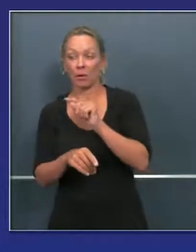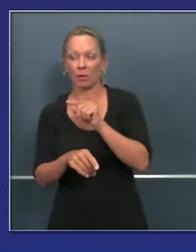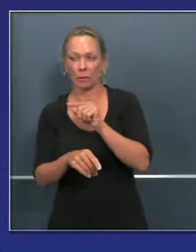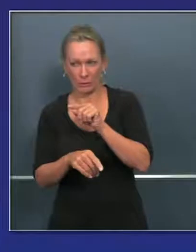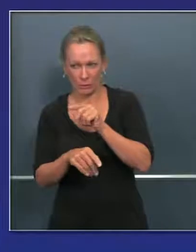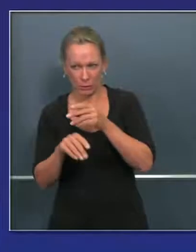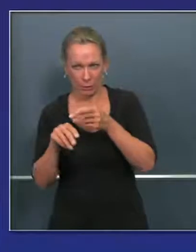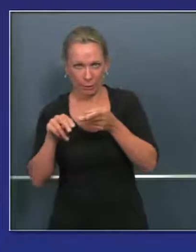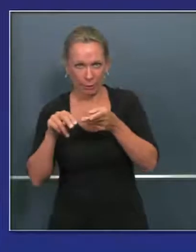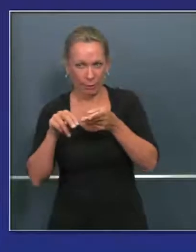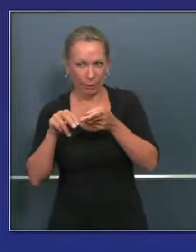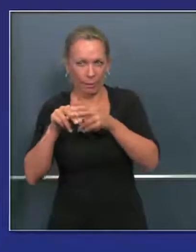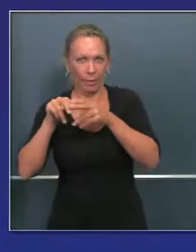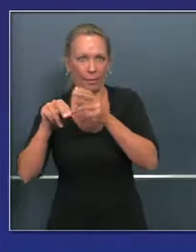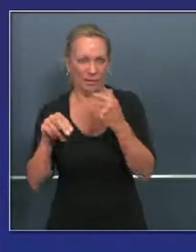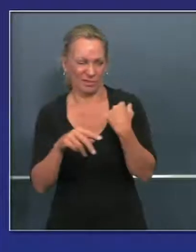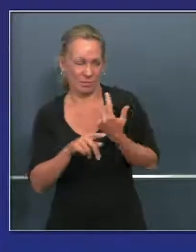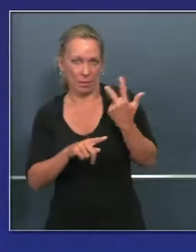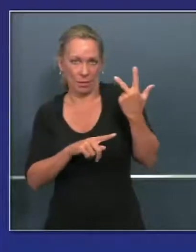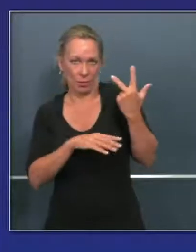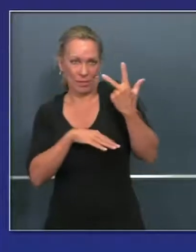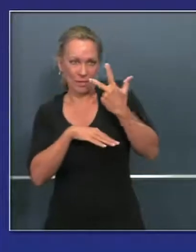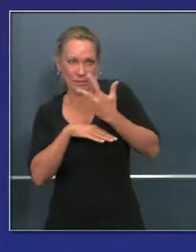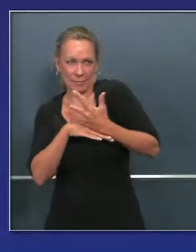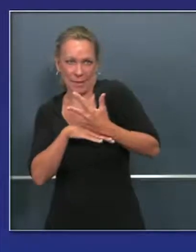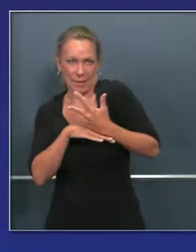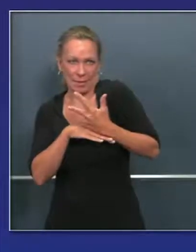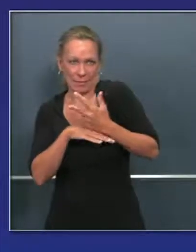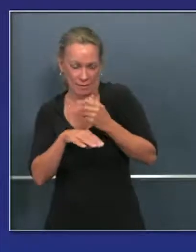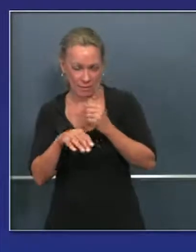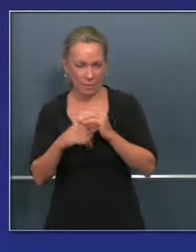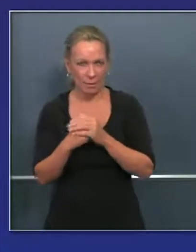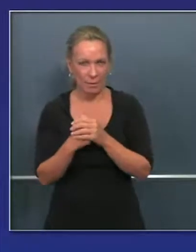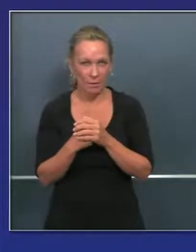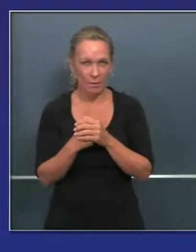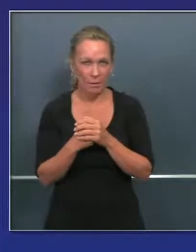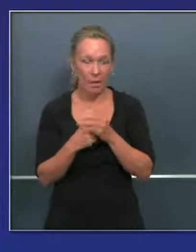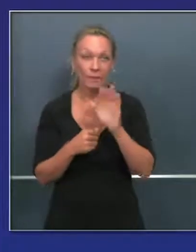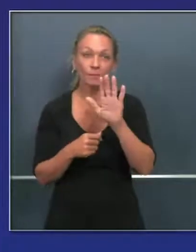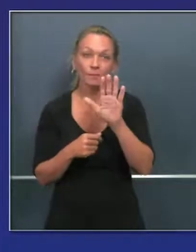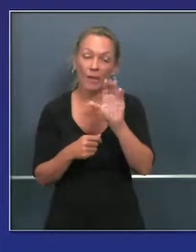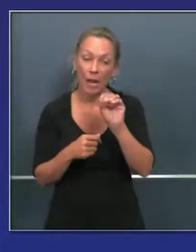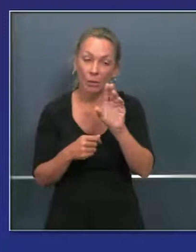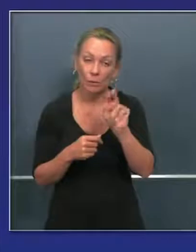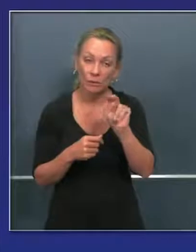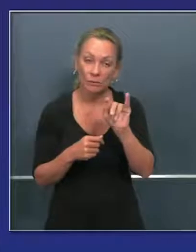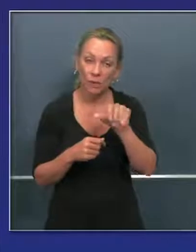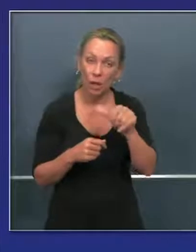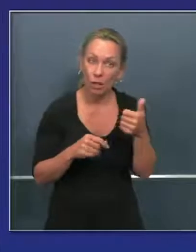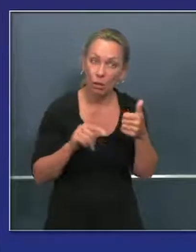extent that they choose otherwise after 14 day period we will assess that and we will make the